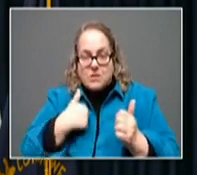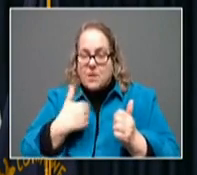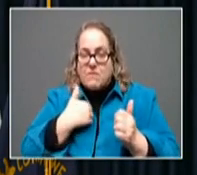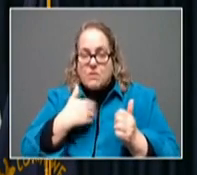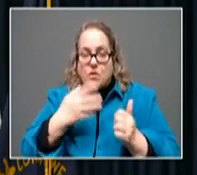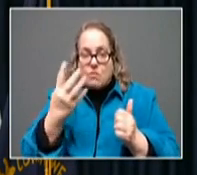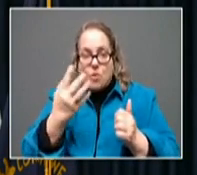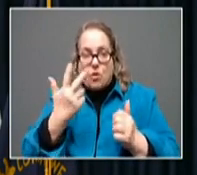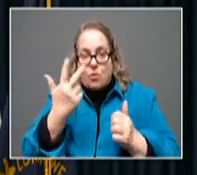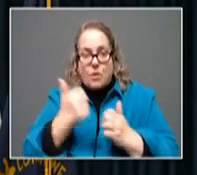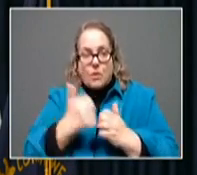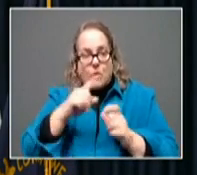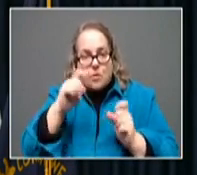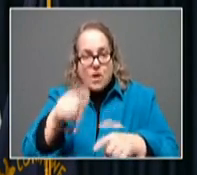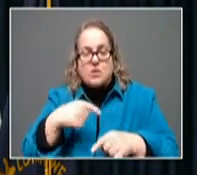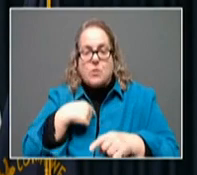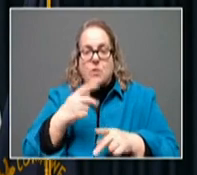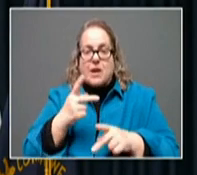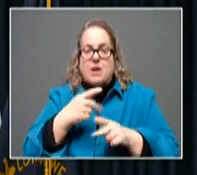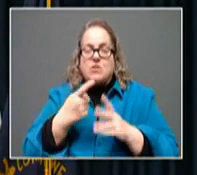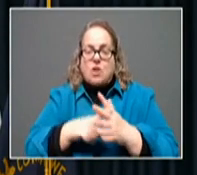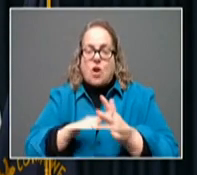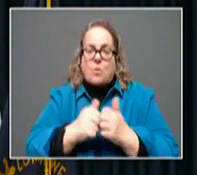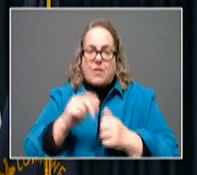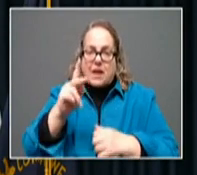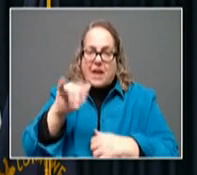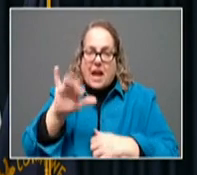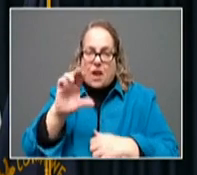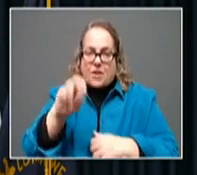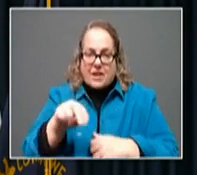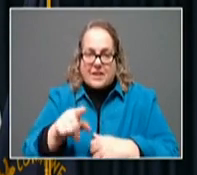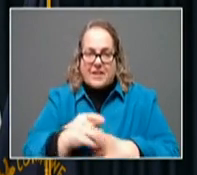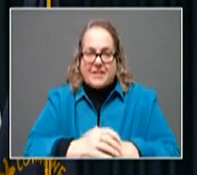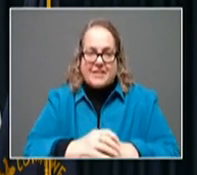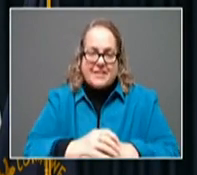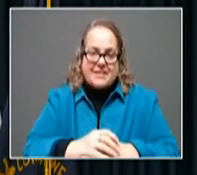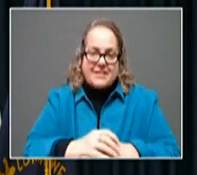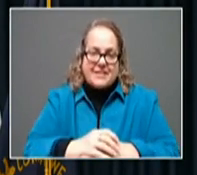start with Karen's are I have to just now but a little